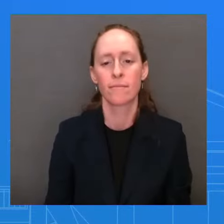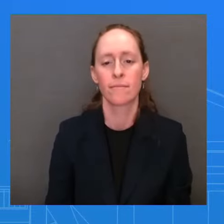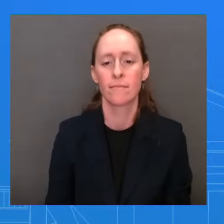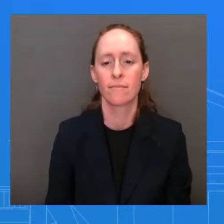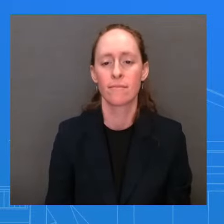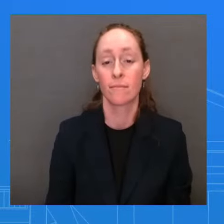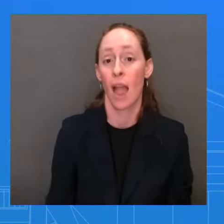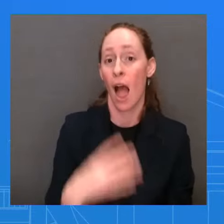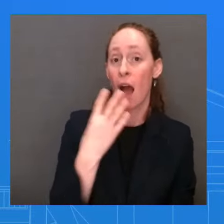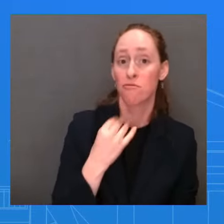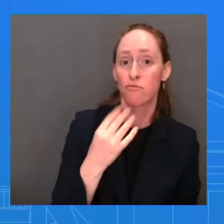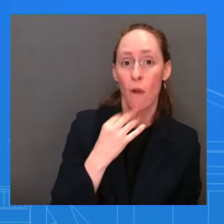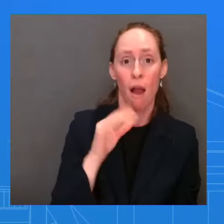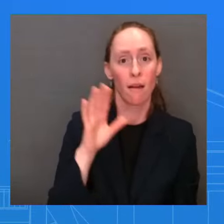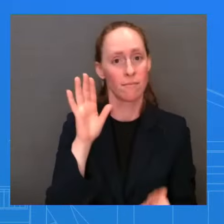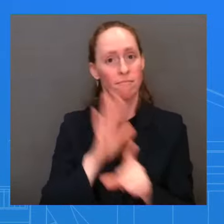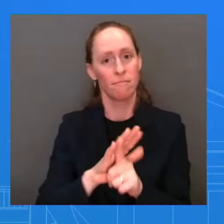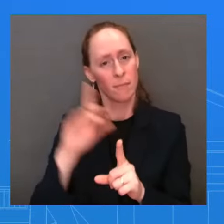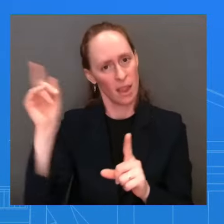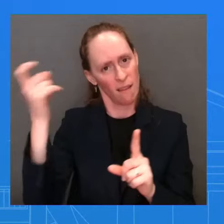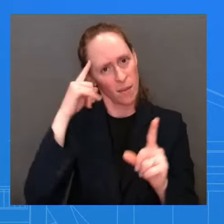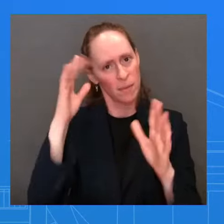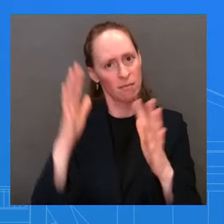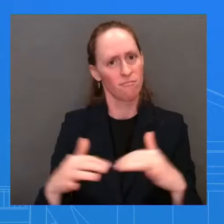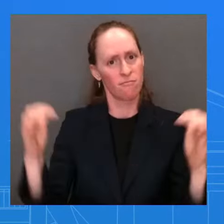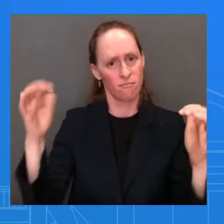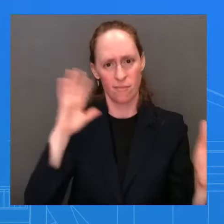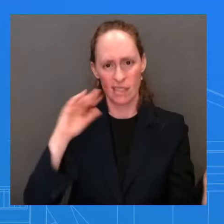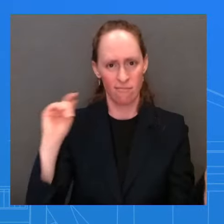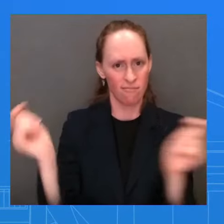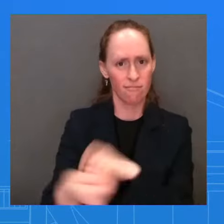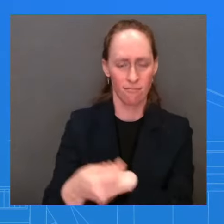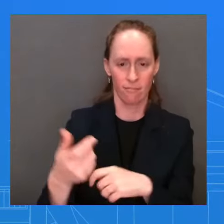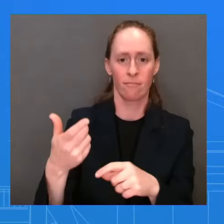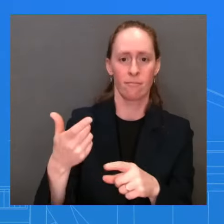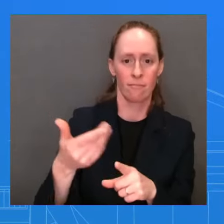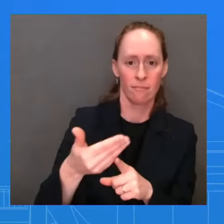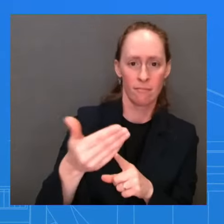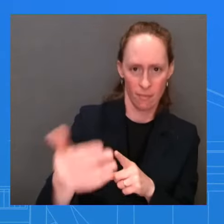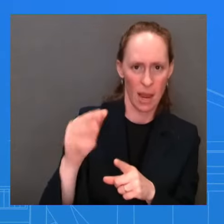And, obviously, the President has stated concern with the judicial overhaul proposal